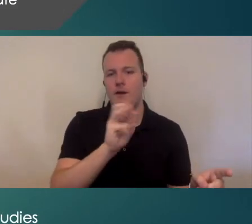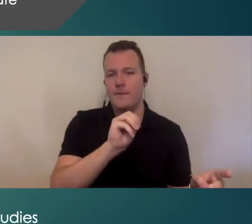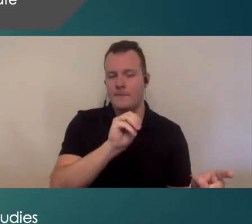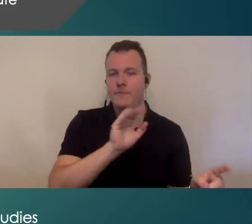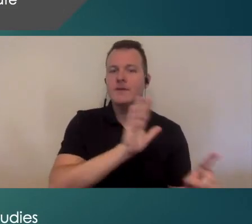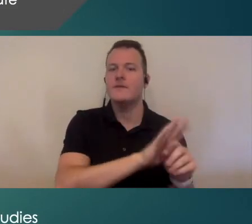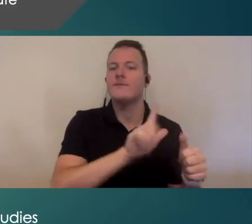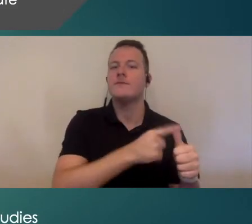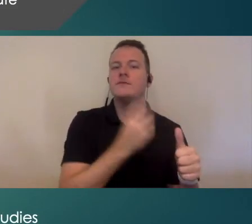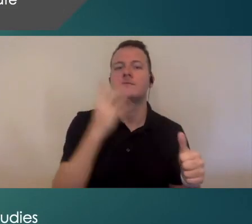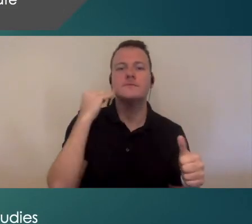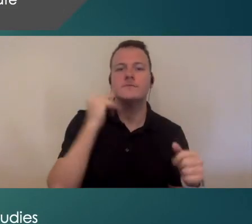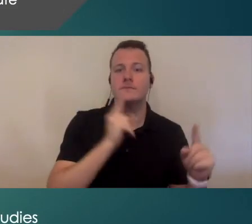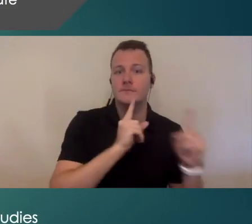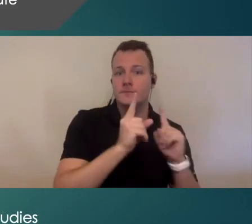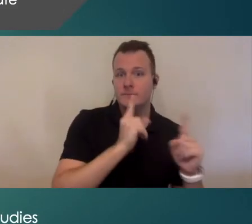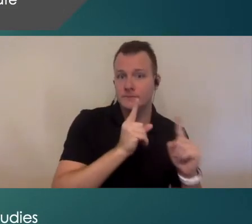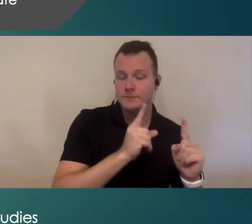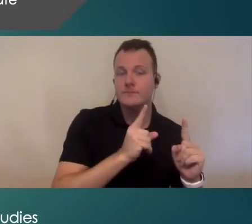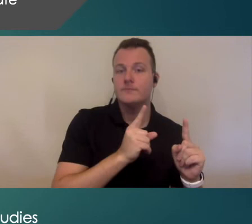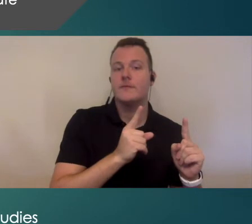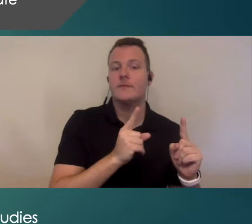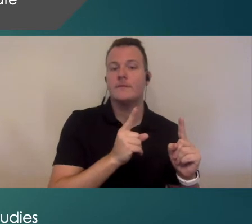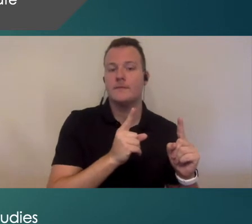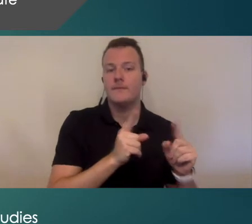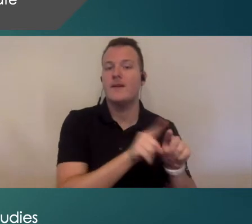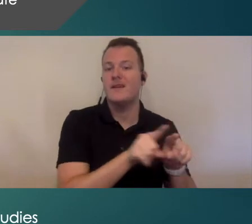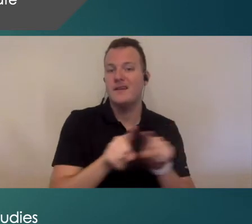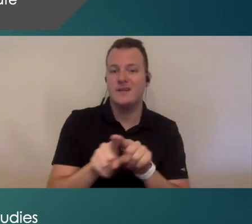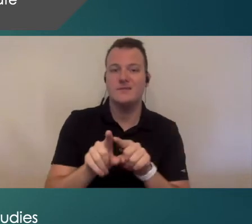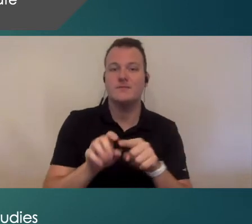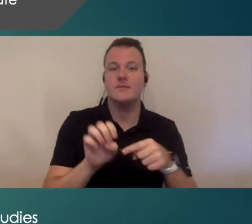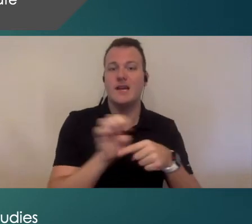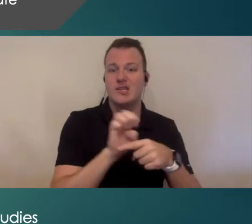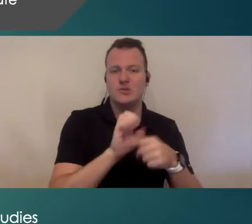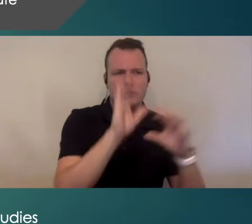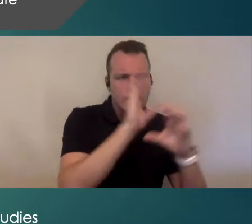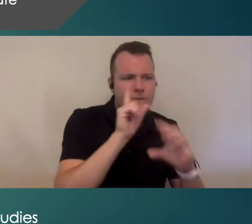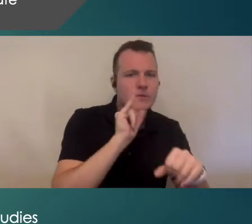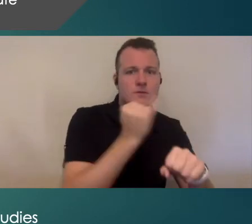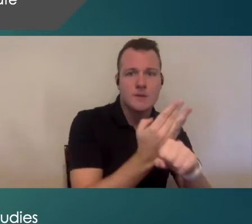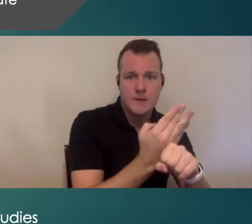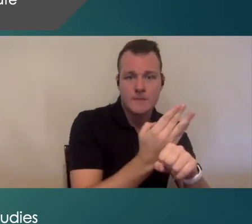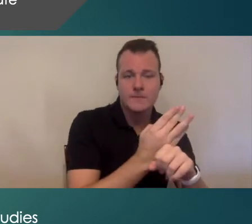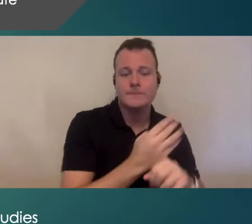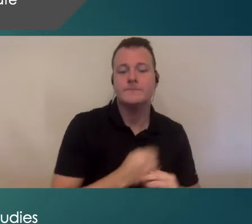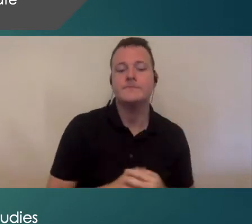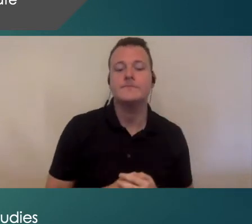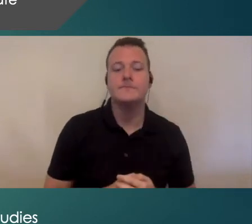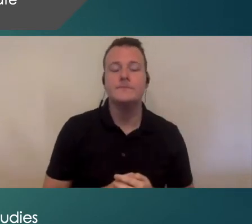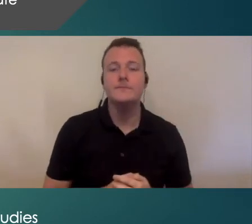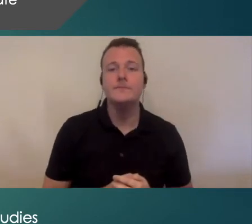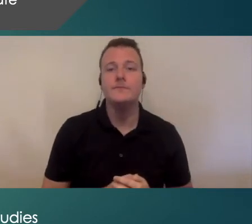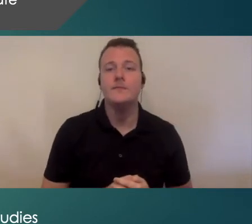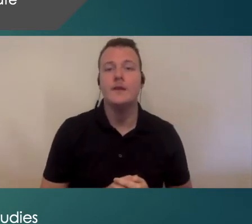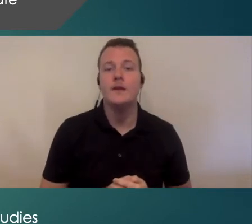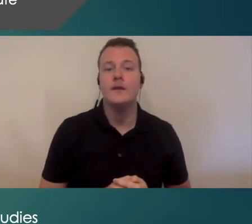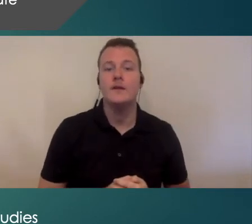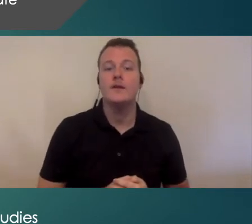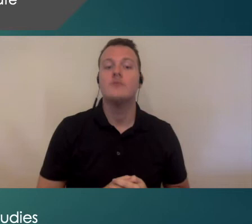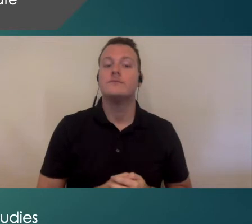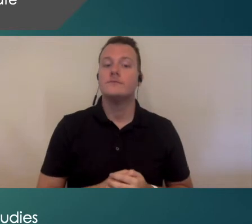interview experiences as a extern looking for a position, and what she said